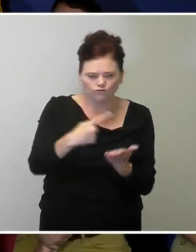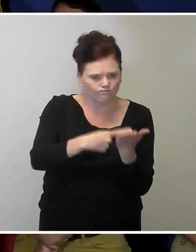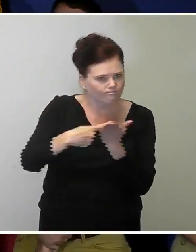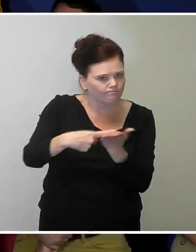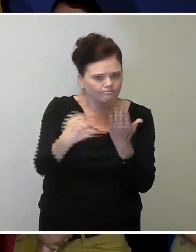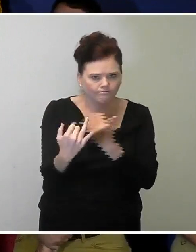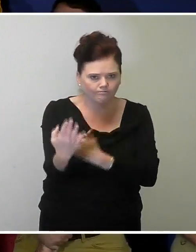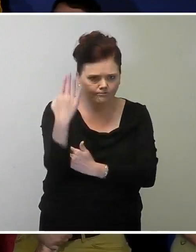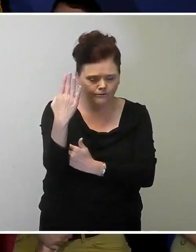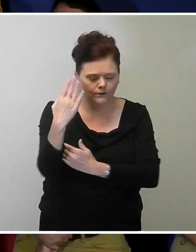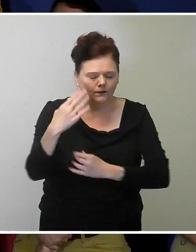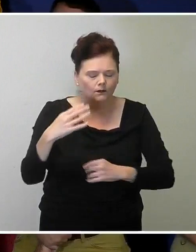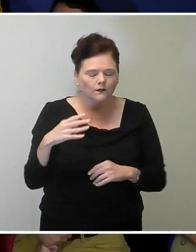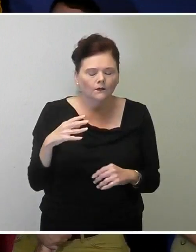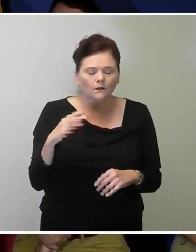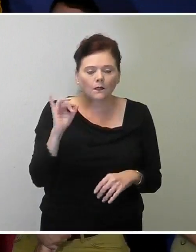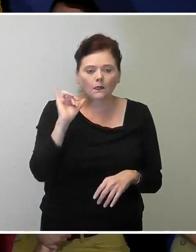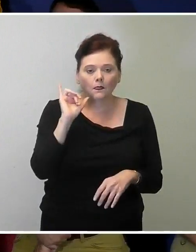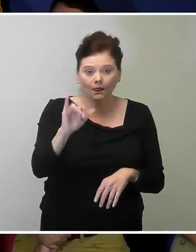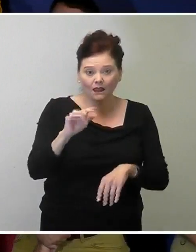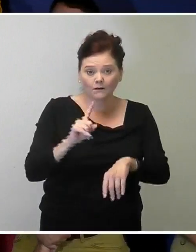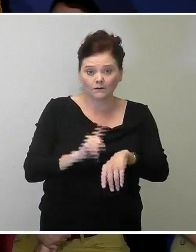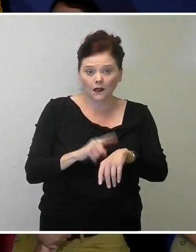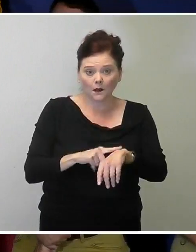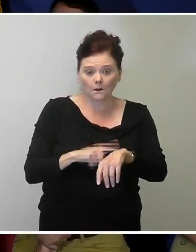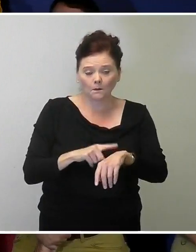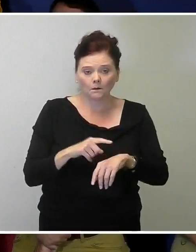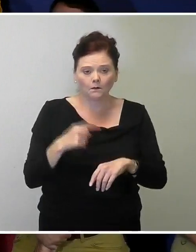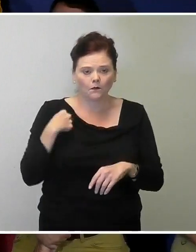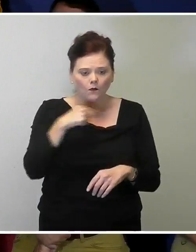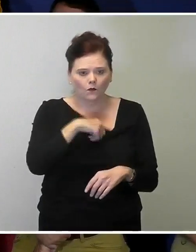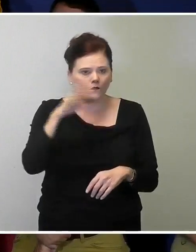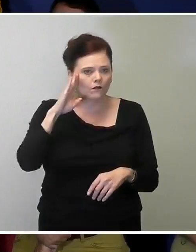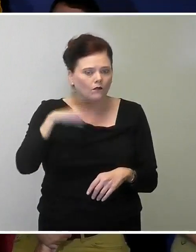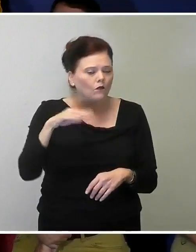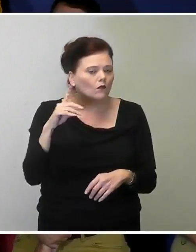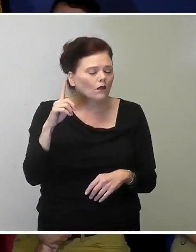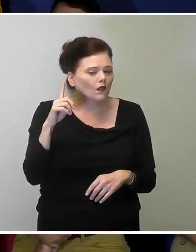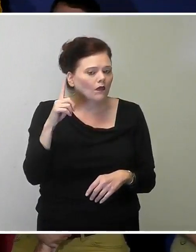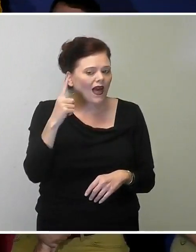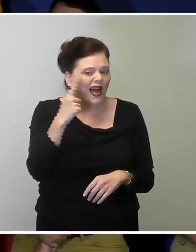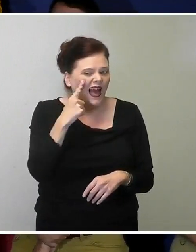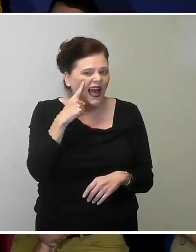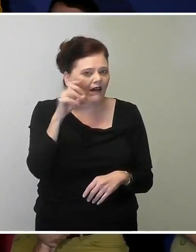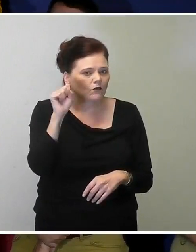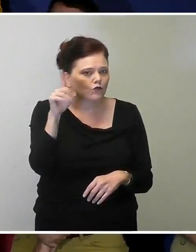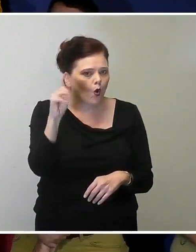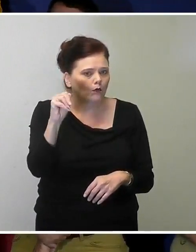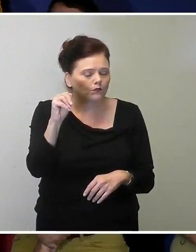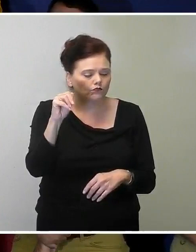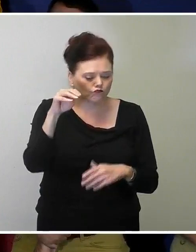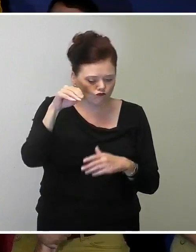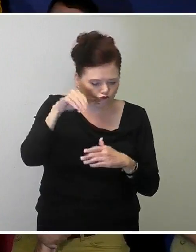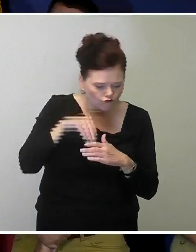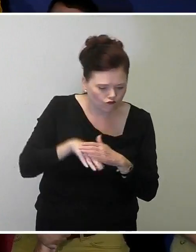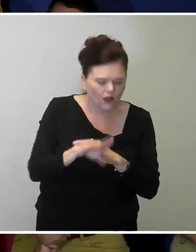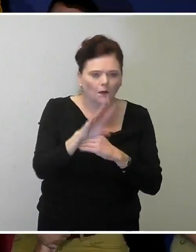THIS MORNING WITH FEMA ADMINISTRATOR. AND WE HAD A GOOD CONVERSATION. AT THAT TIME WE KNEW THAT THE